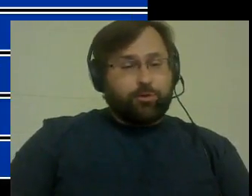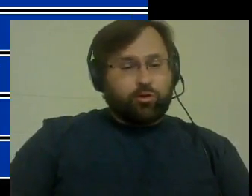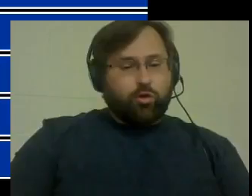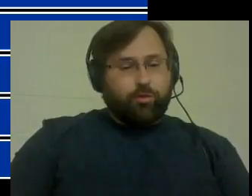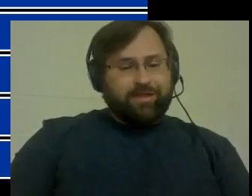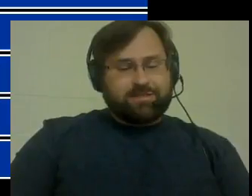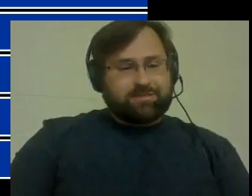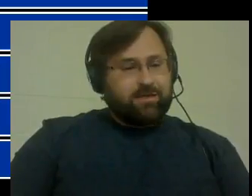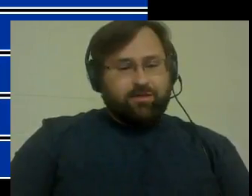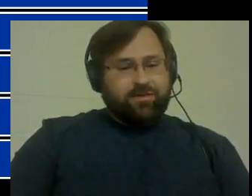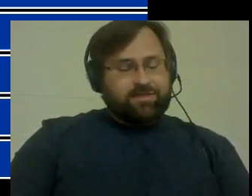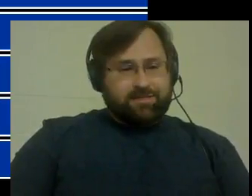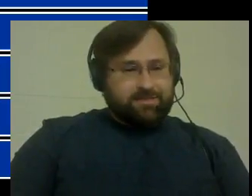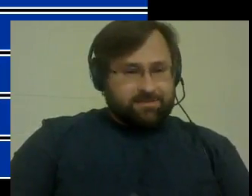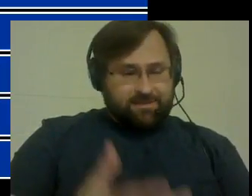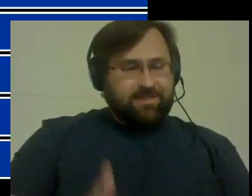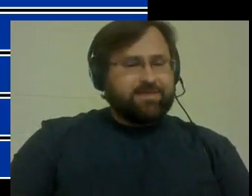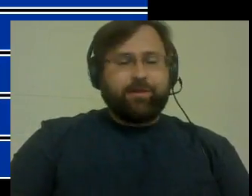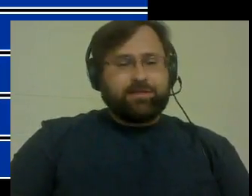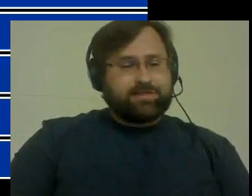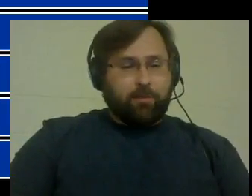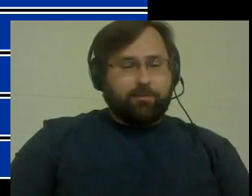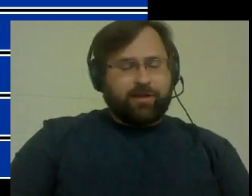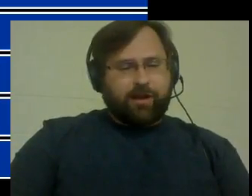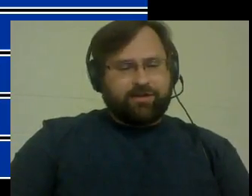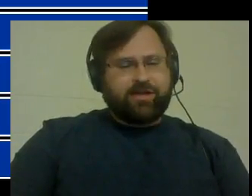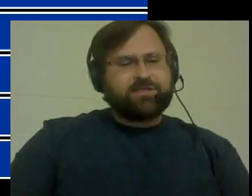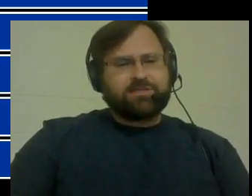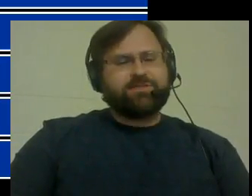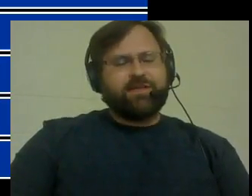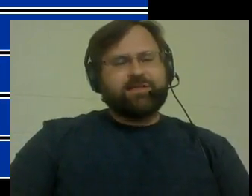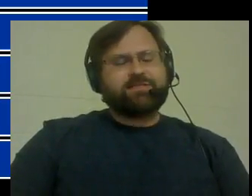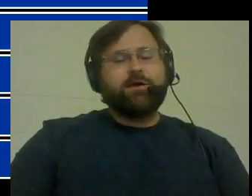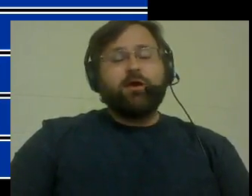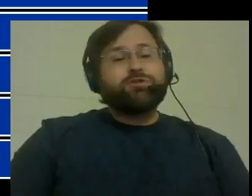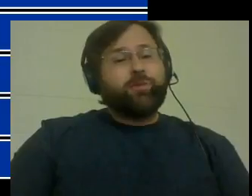numeral incorporations this list is extensive but this is probably not even an exhaustive list so